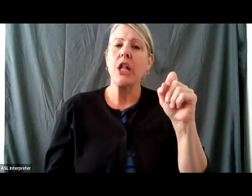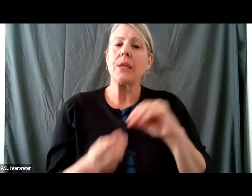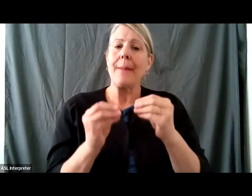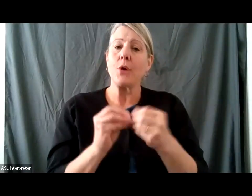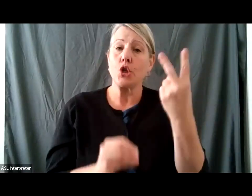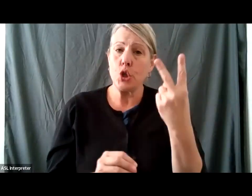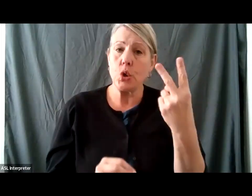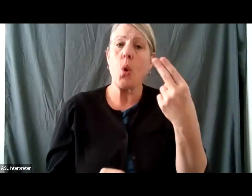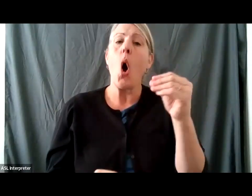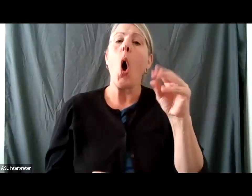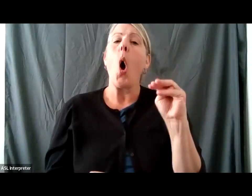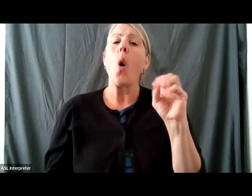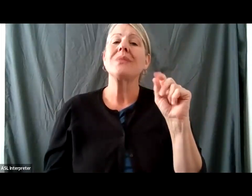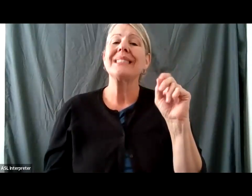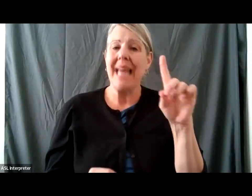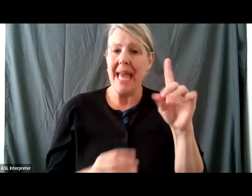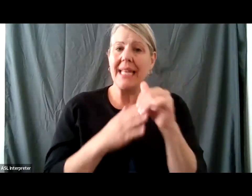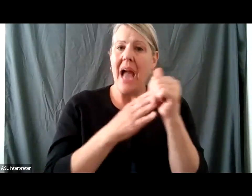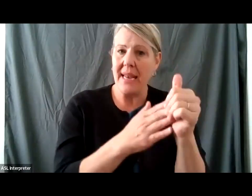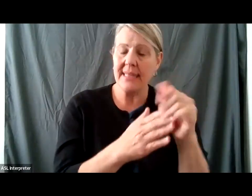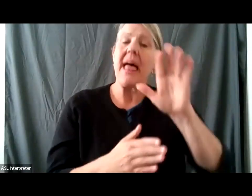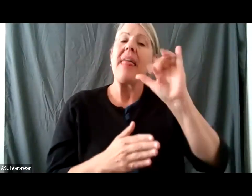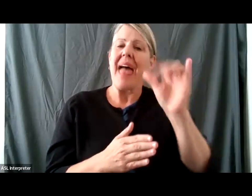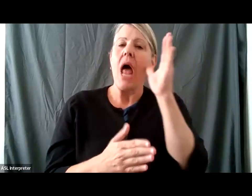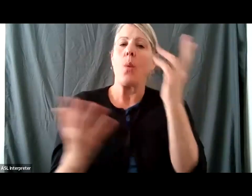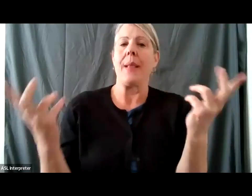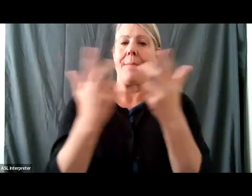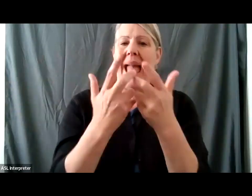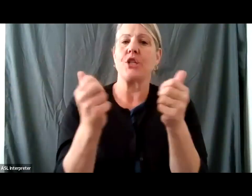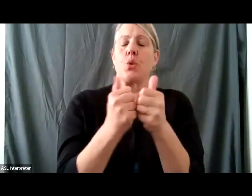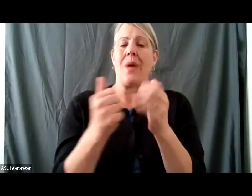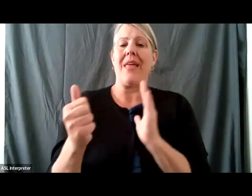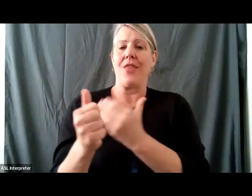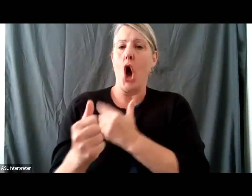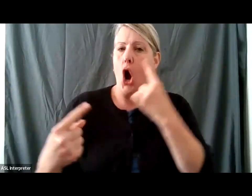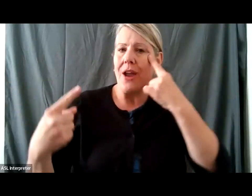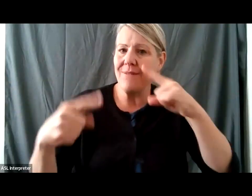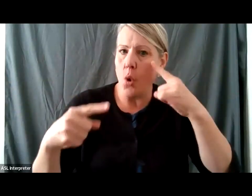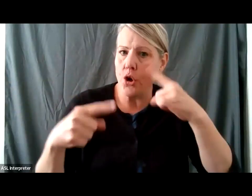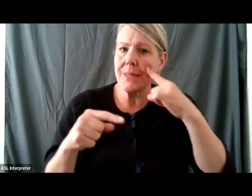of Justice, these align with the principles that have been enforced by both the Department of Justice